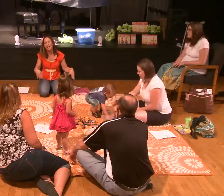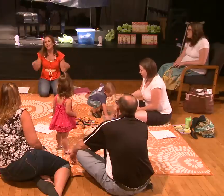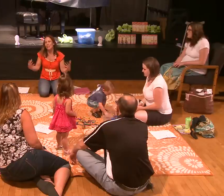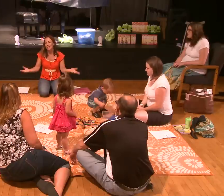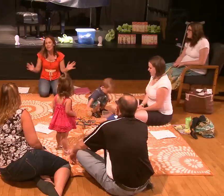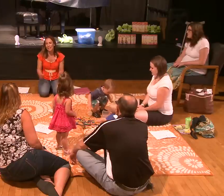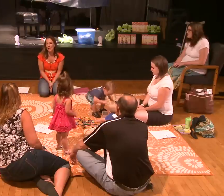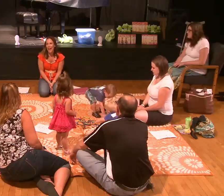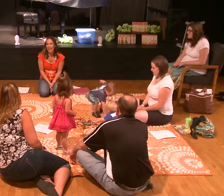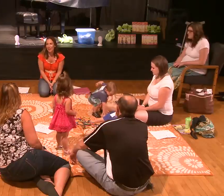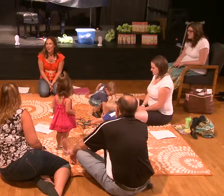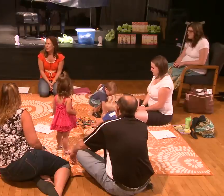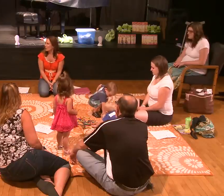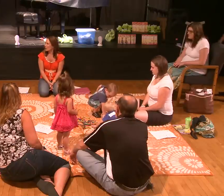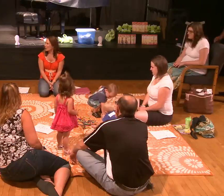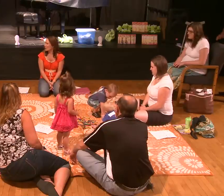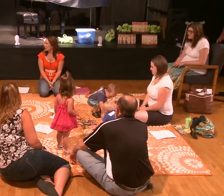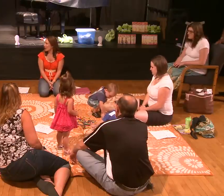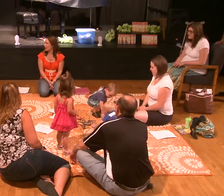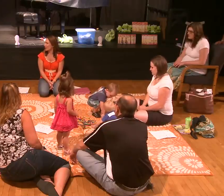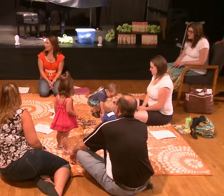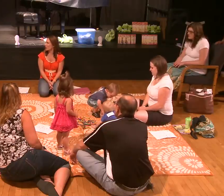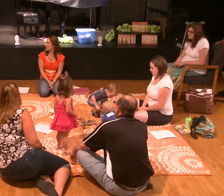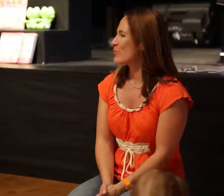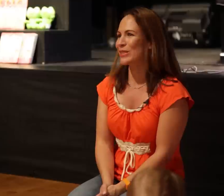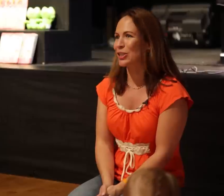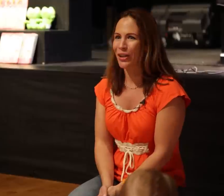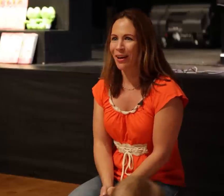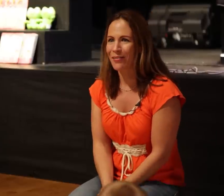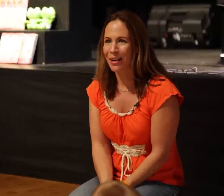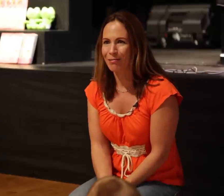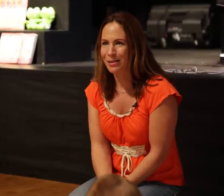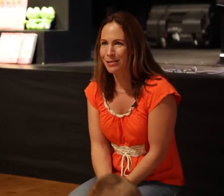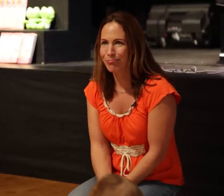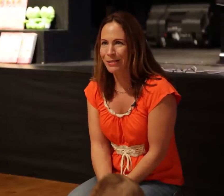It's language and literacy, and so that was my first sign language teaching event was,